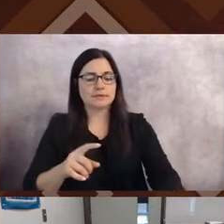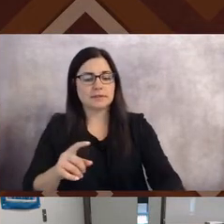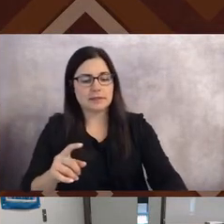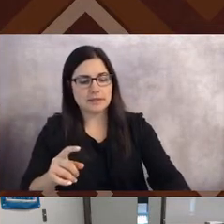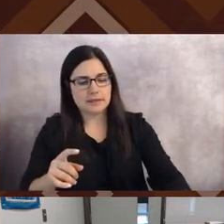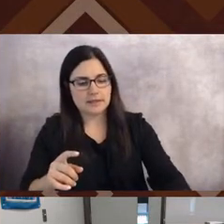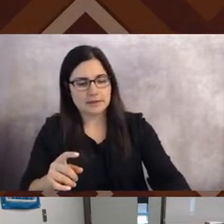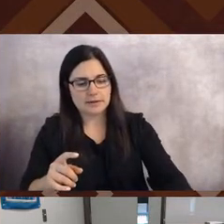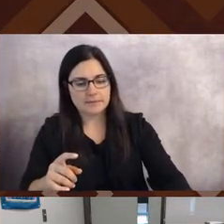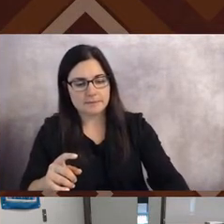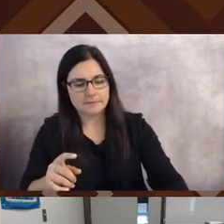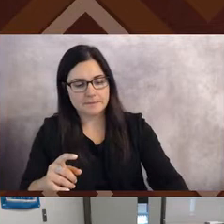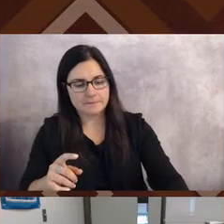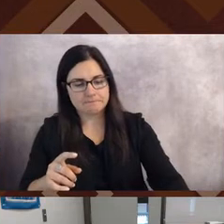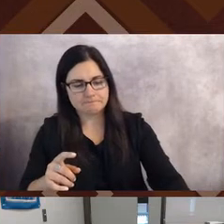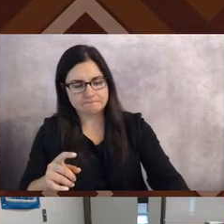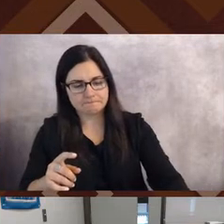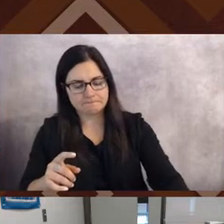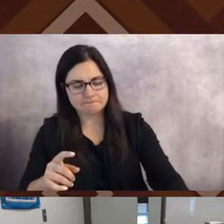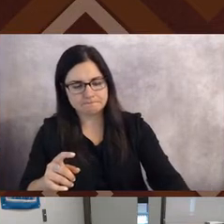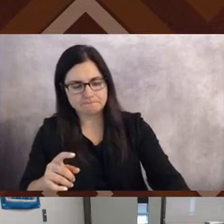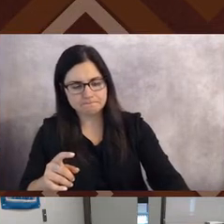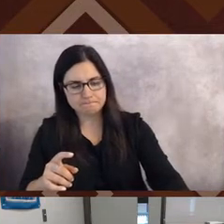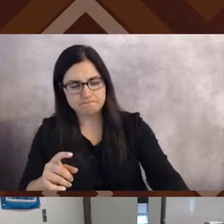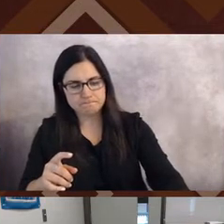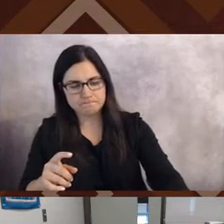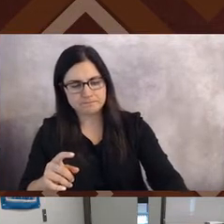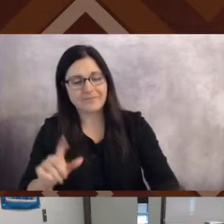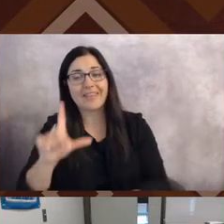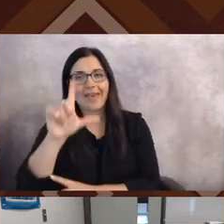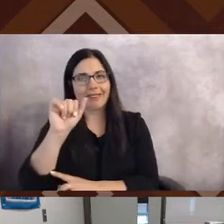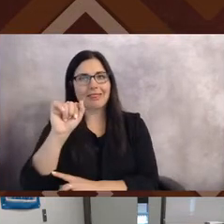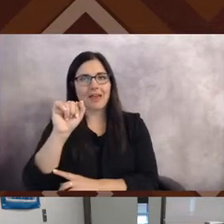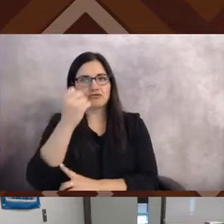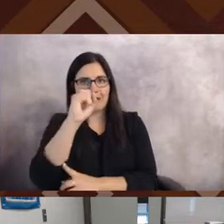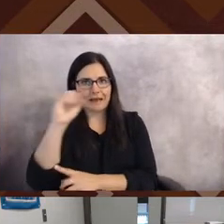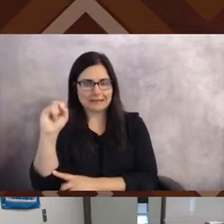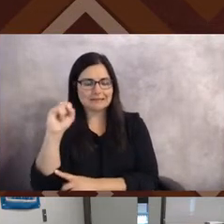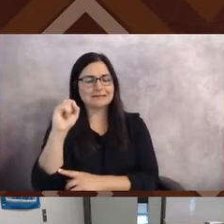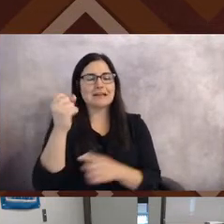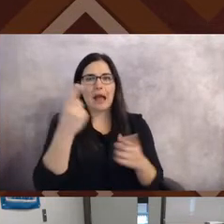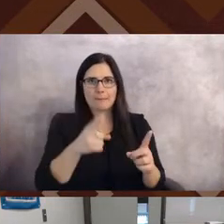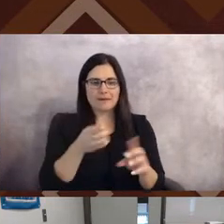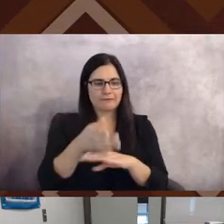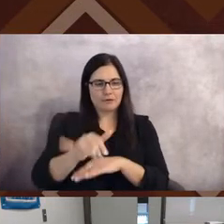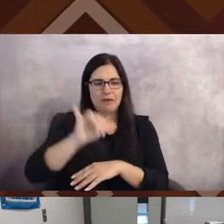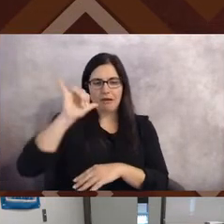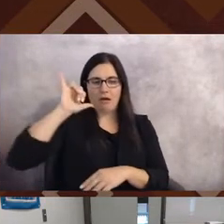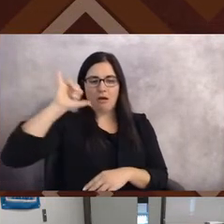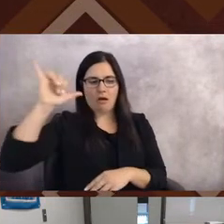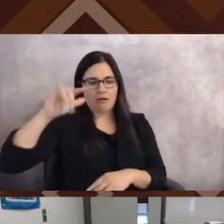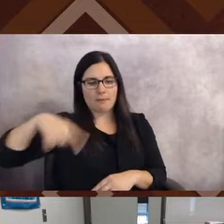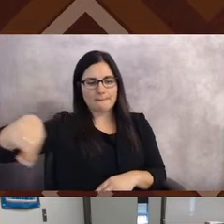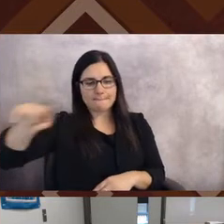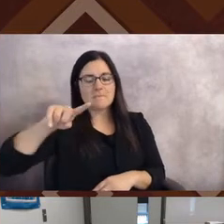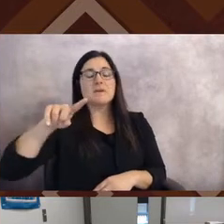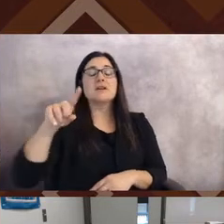related to the, you know, the L.A. riots and the subsequent hanging, you know, there are there are examples